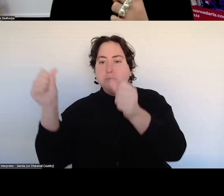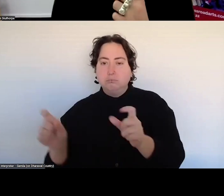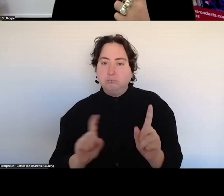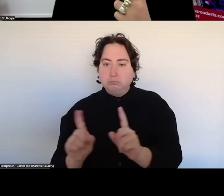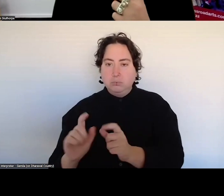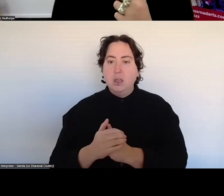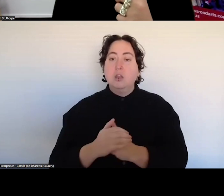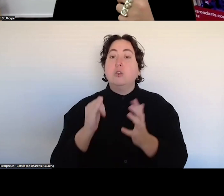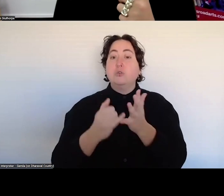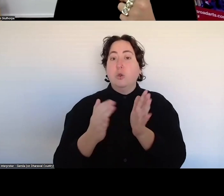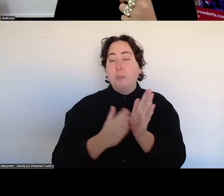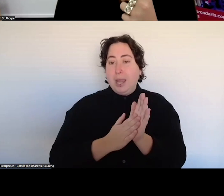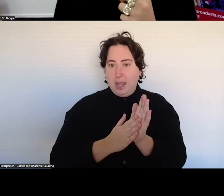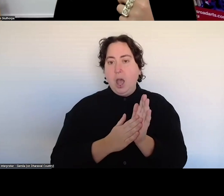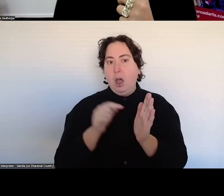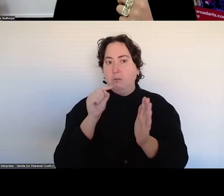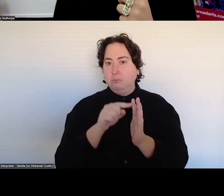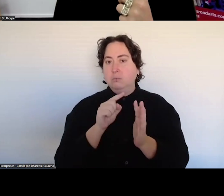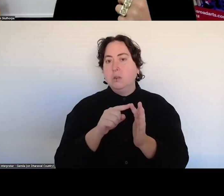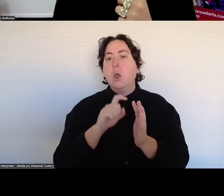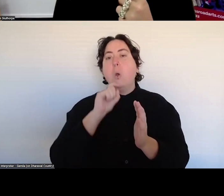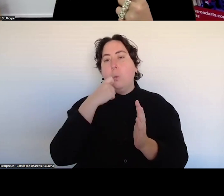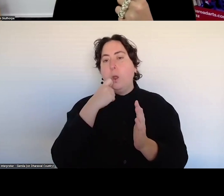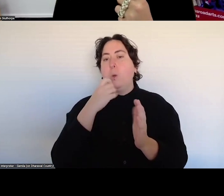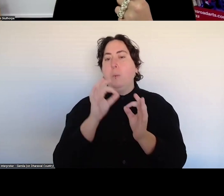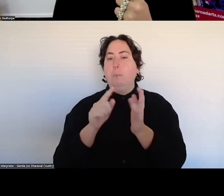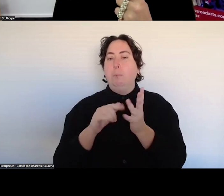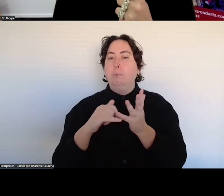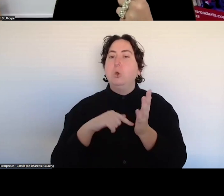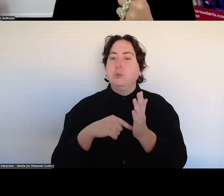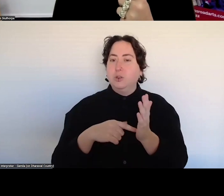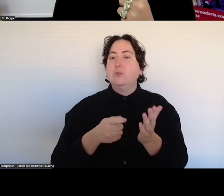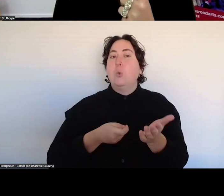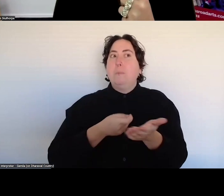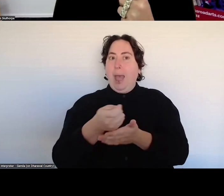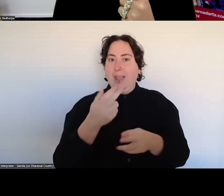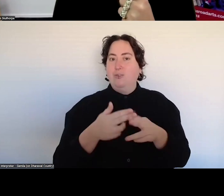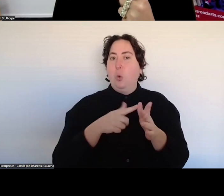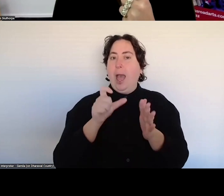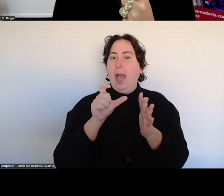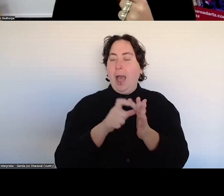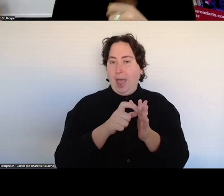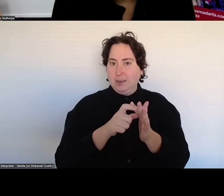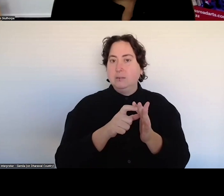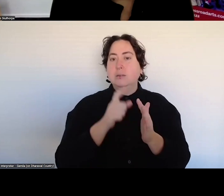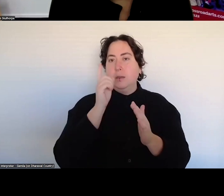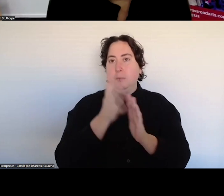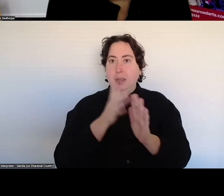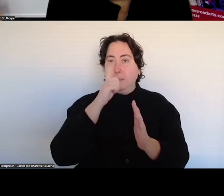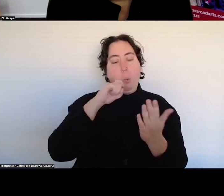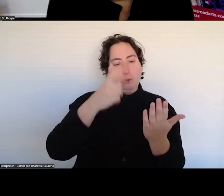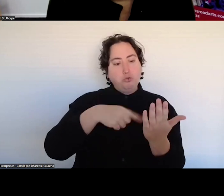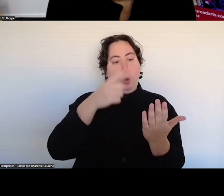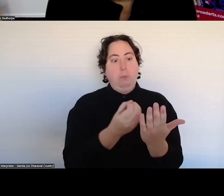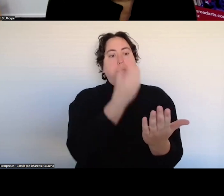social media, we are boosting that, putting money behind some ads for that. The message for that is